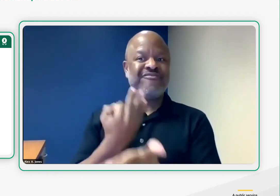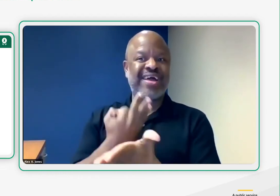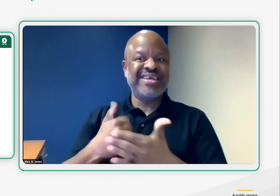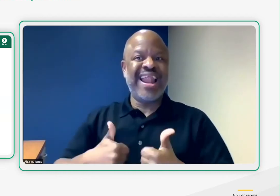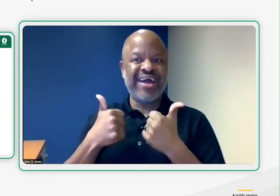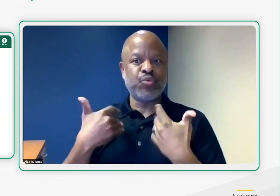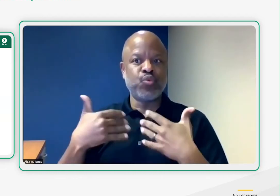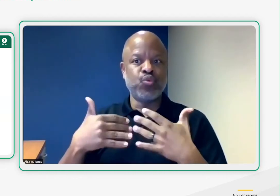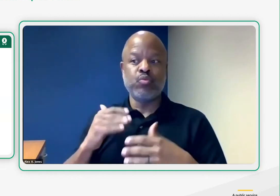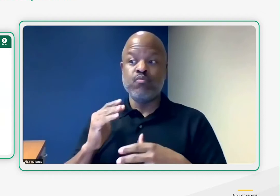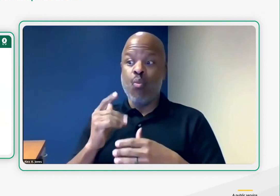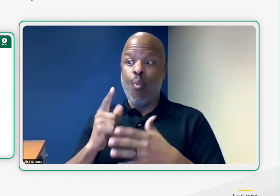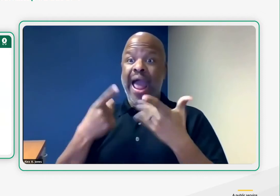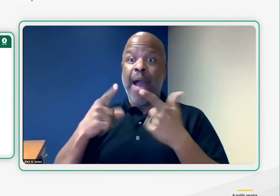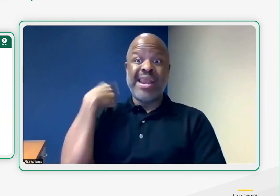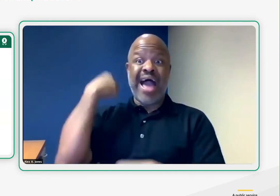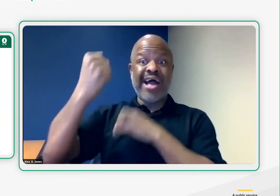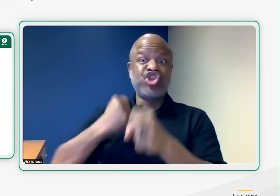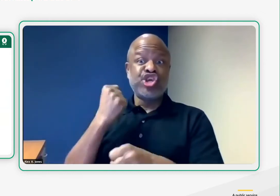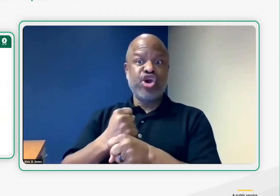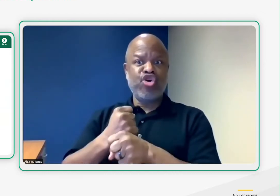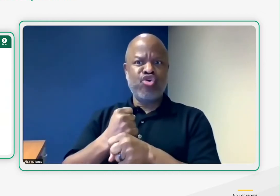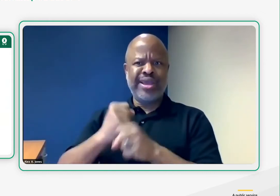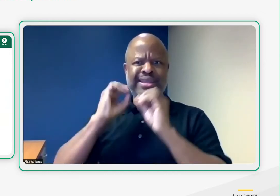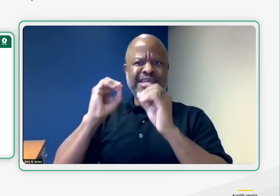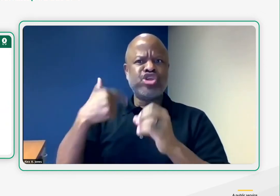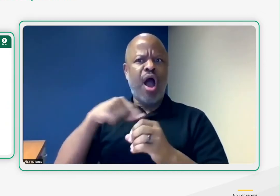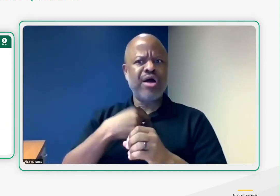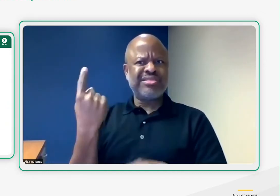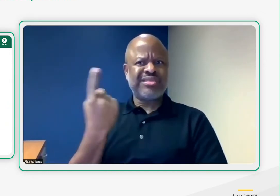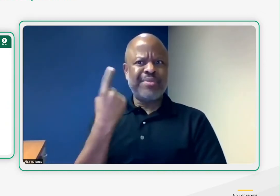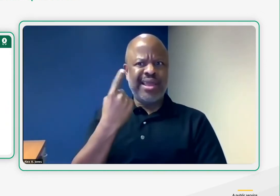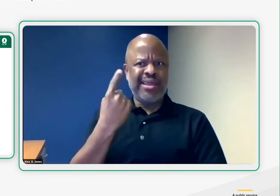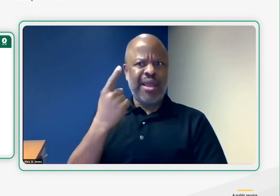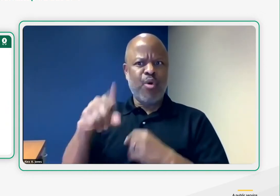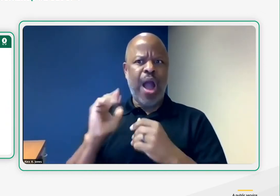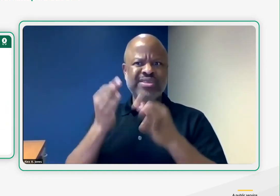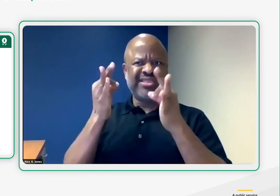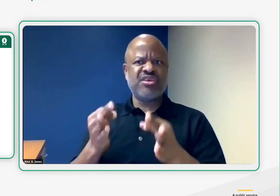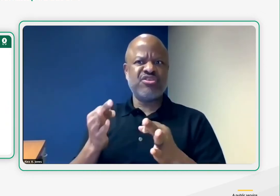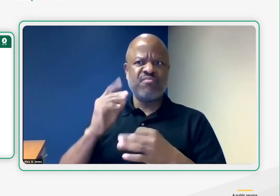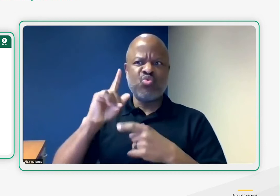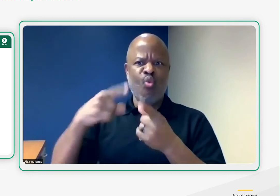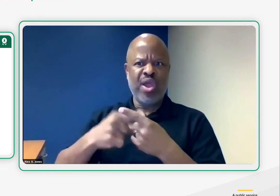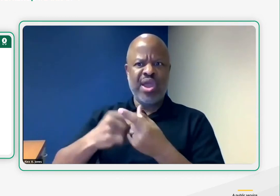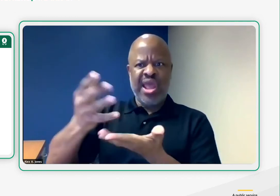And when we start to lose control of our financial life, whoo, it has quite the impact.